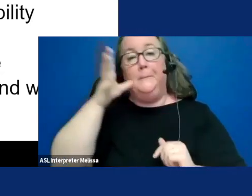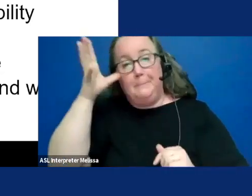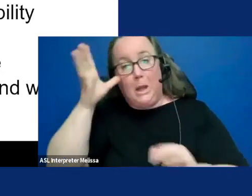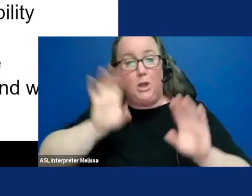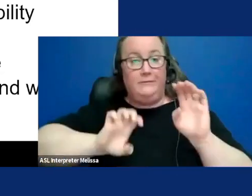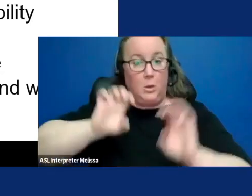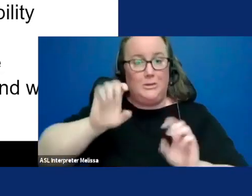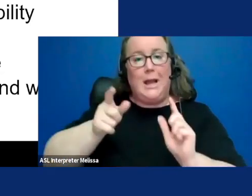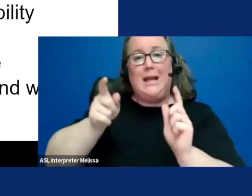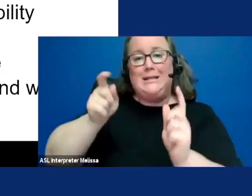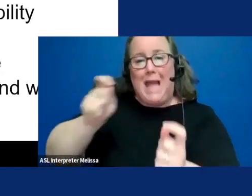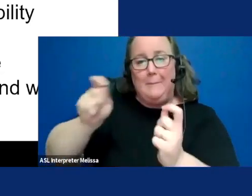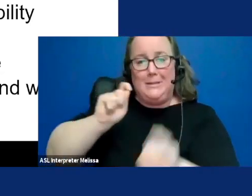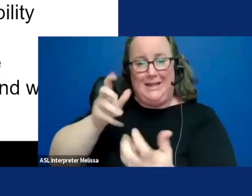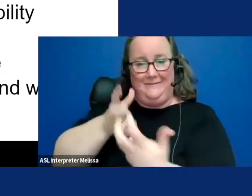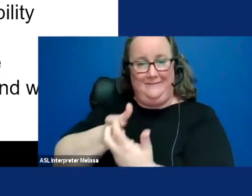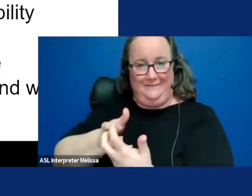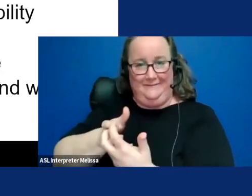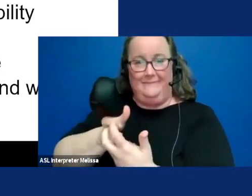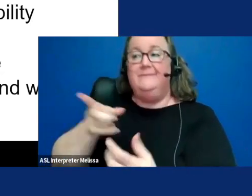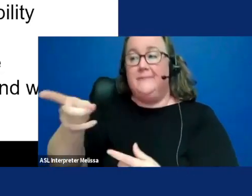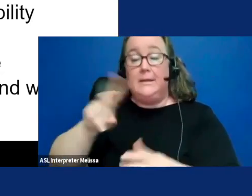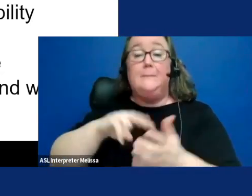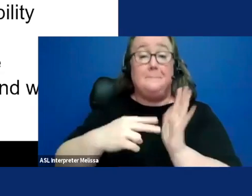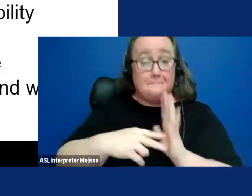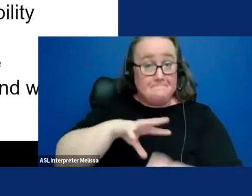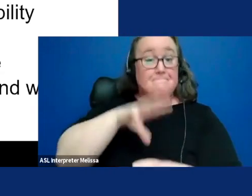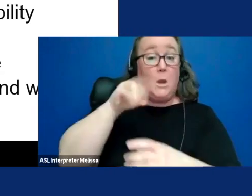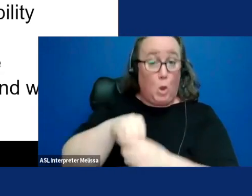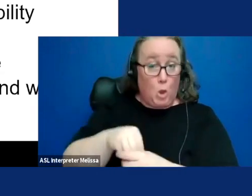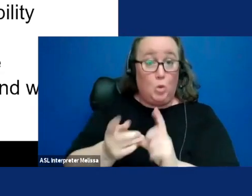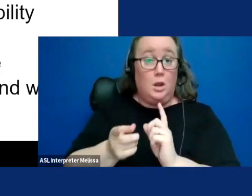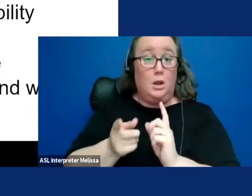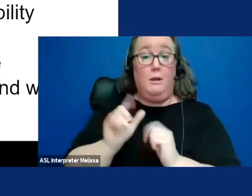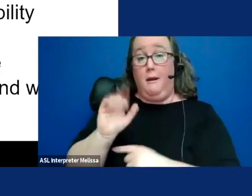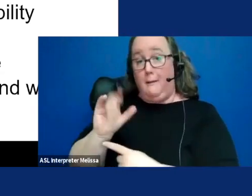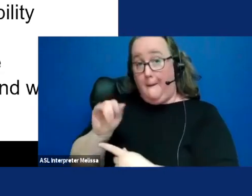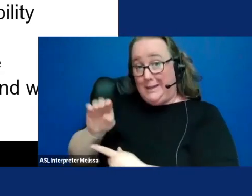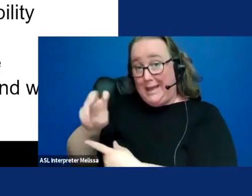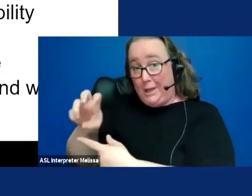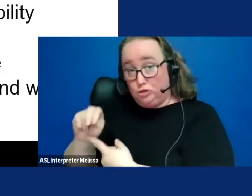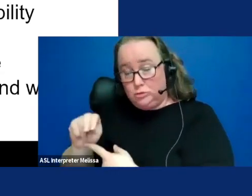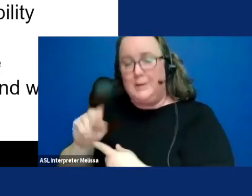So that means they have to include accommodations and assess a person with their supports in place.